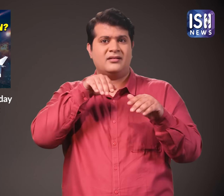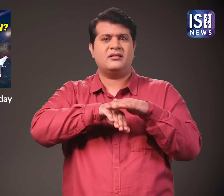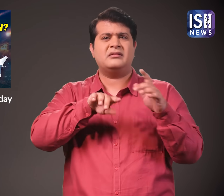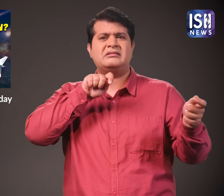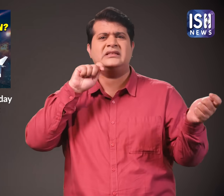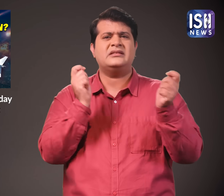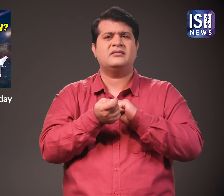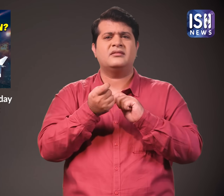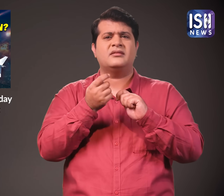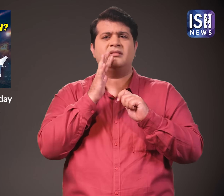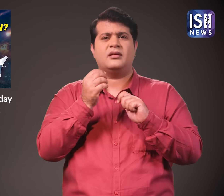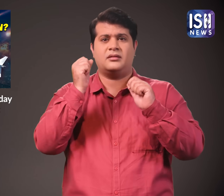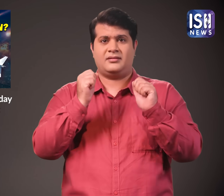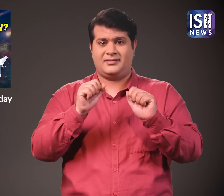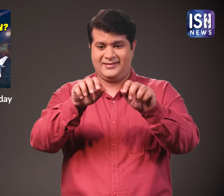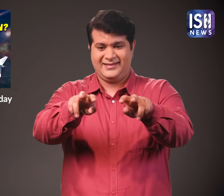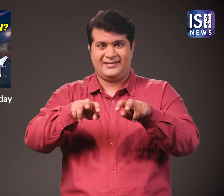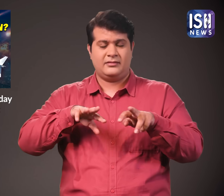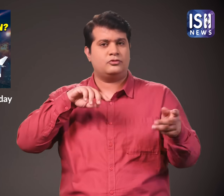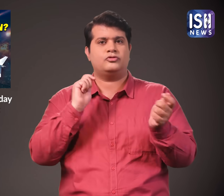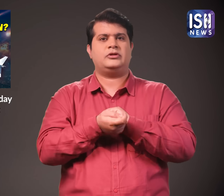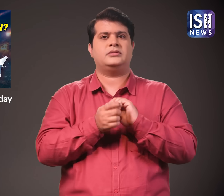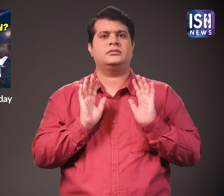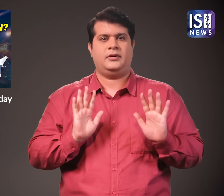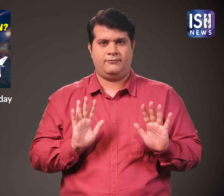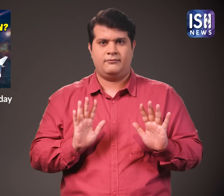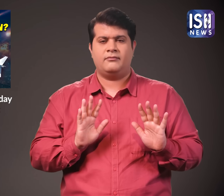They redesigned the plane’s usual seating layout.